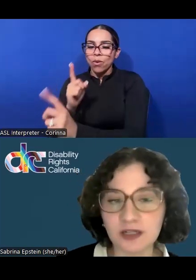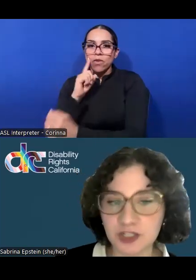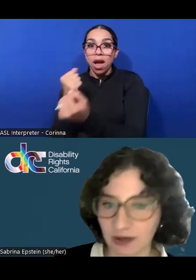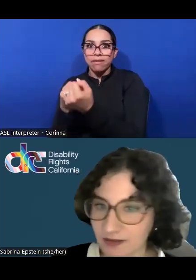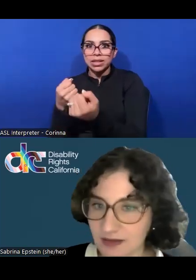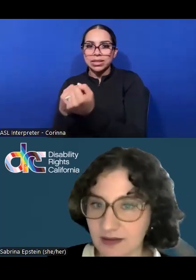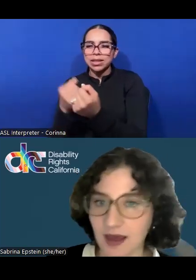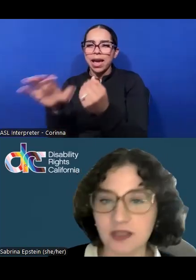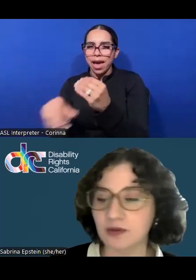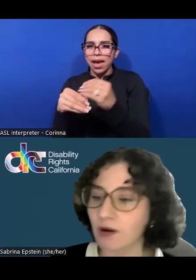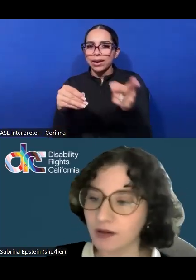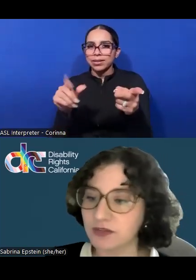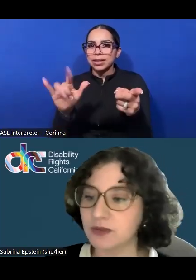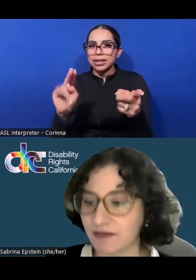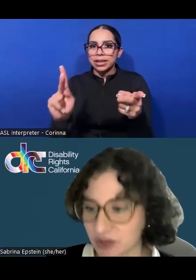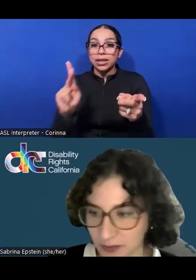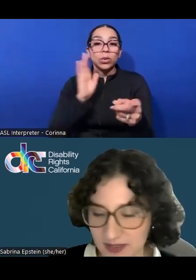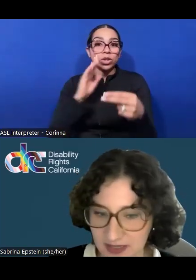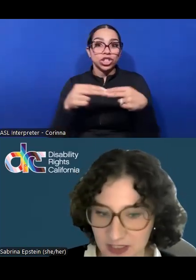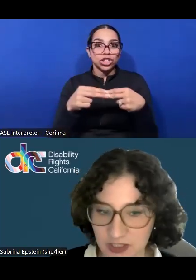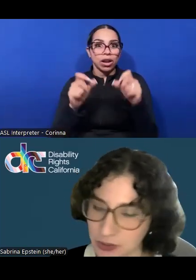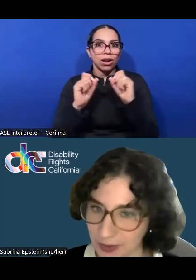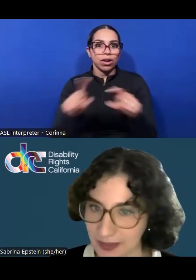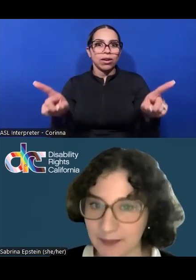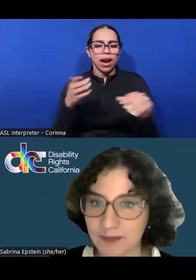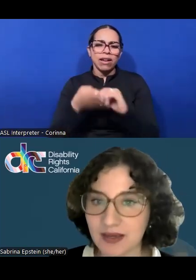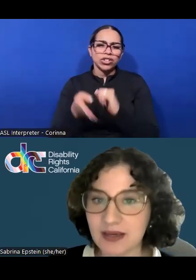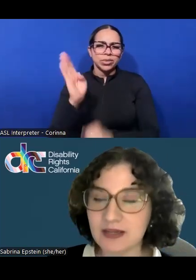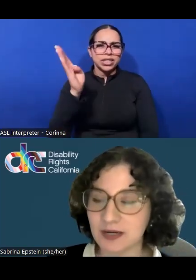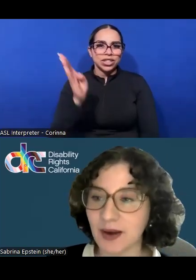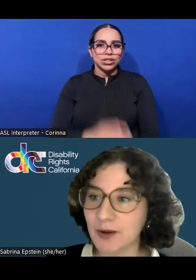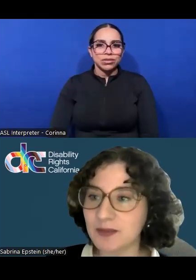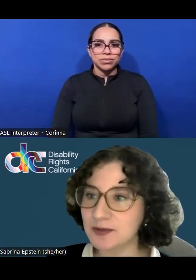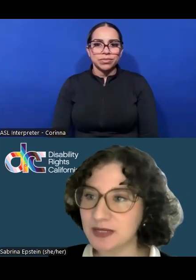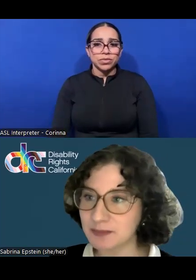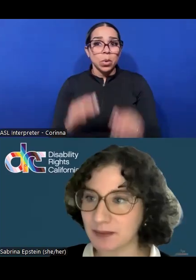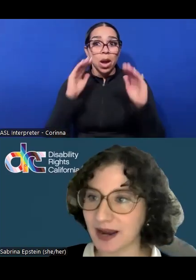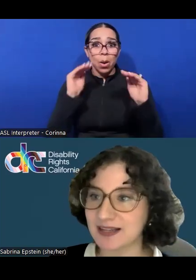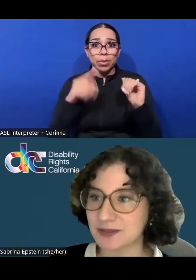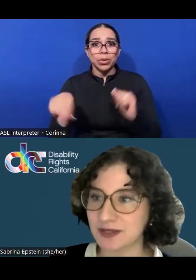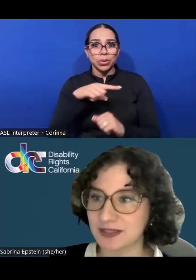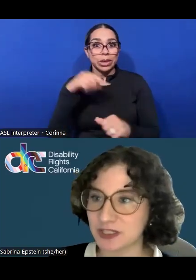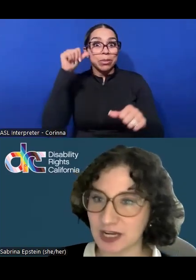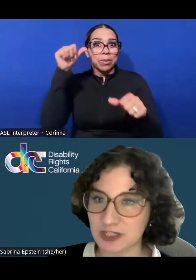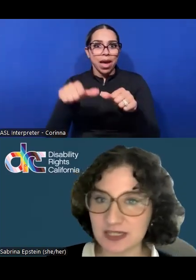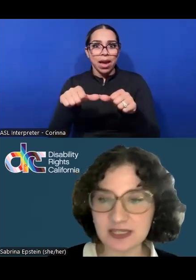to share out these slides with all of you after the presentation shortly. So I hope that you keep in mind as you hear these changes,